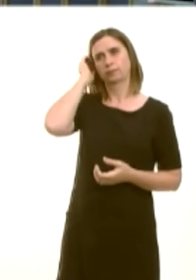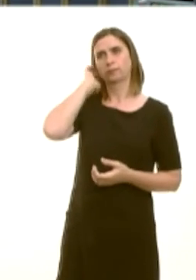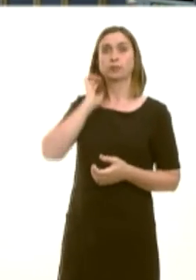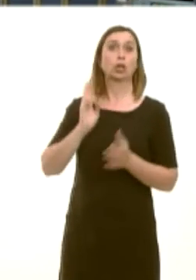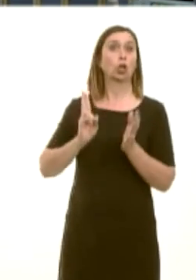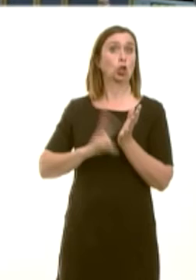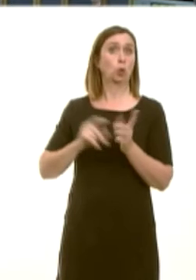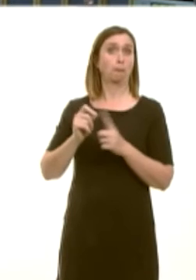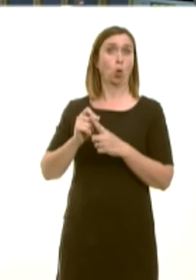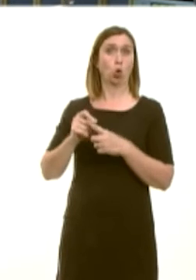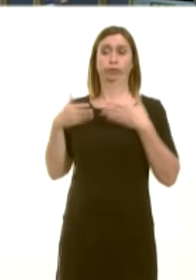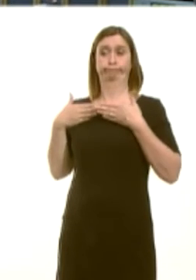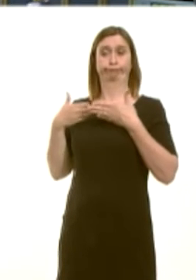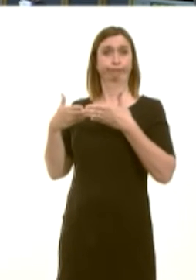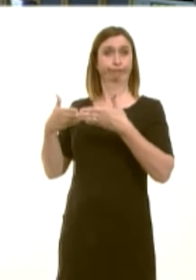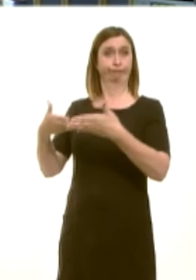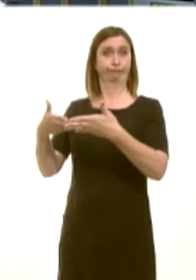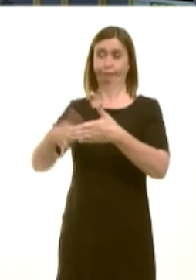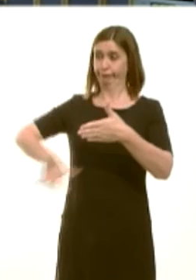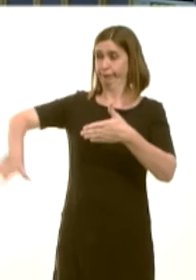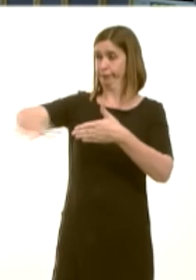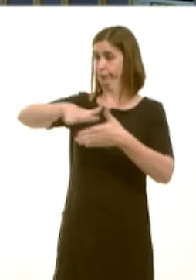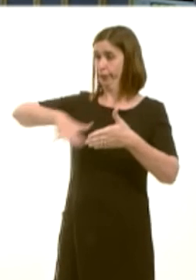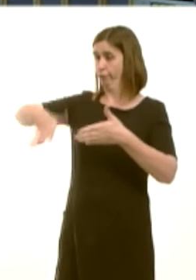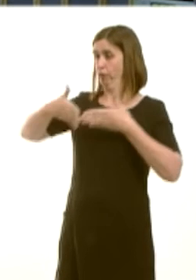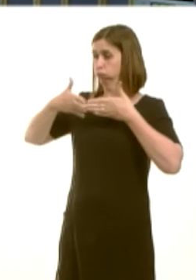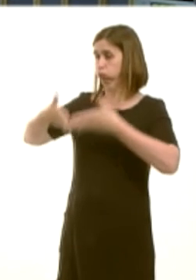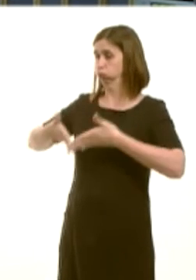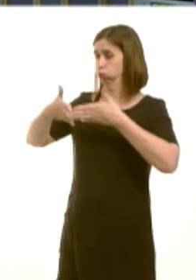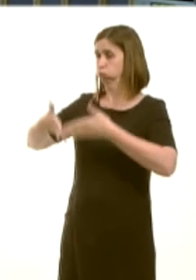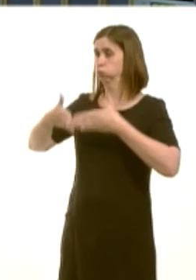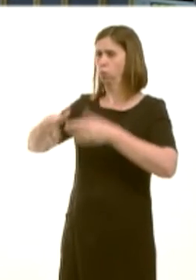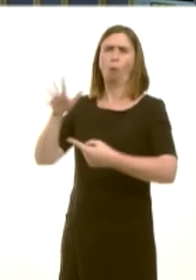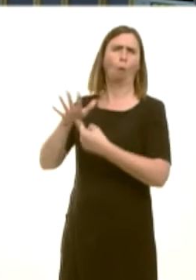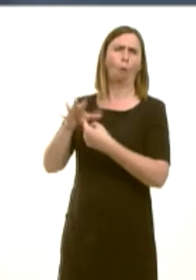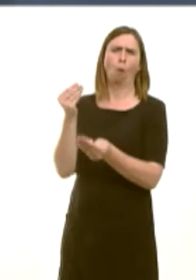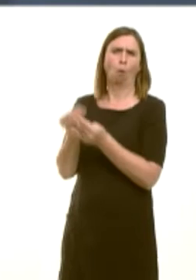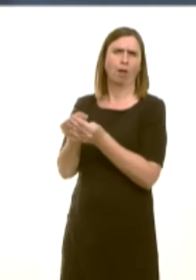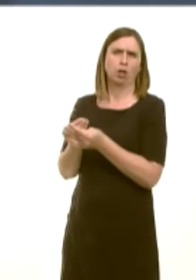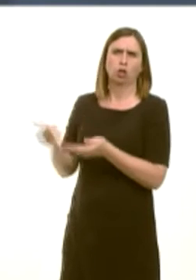docks is clearly a very important player in the south-east Wales economy. On 5 May, you